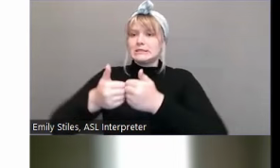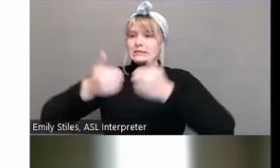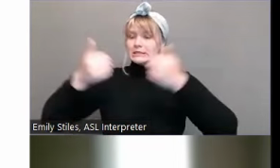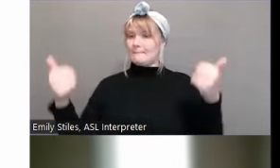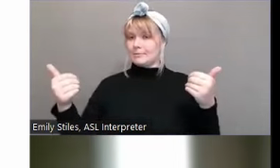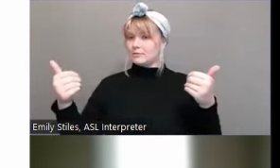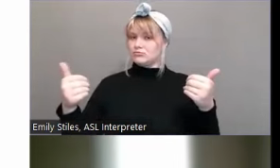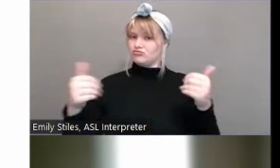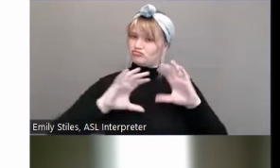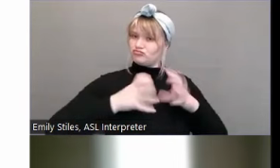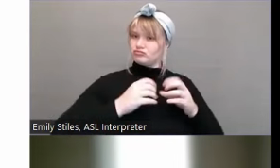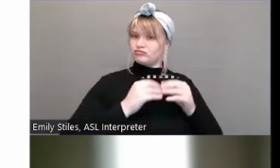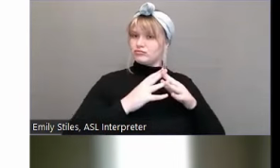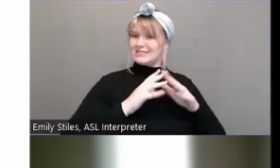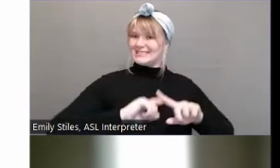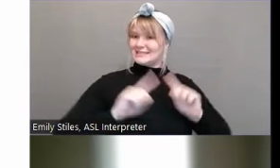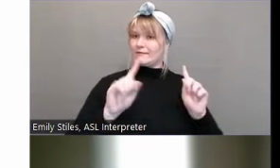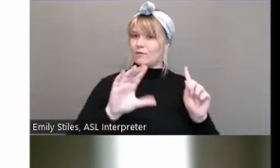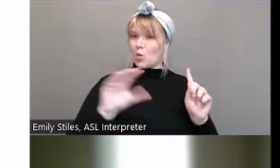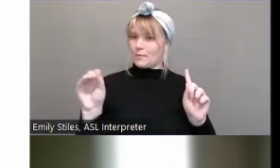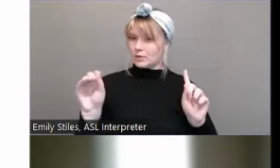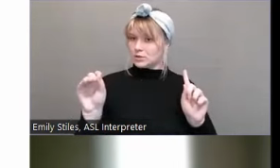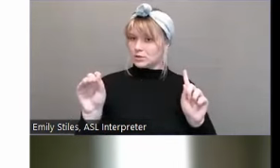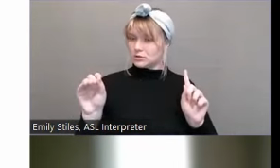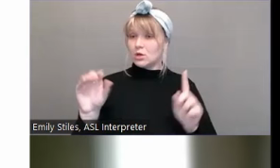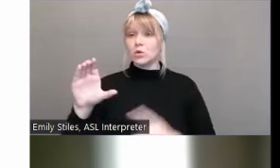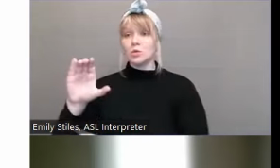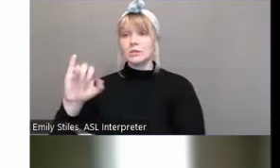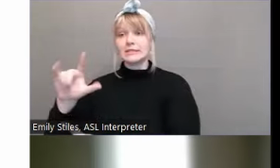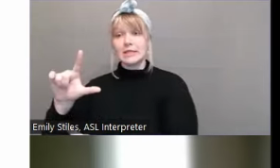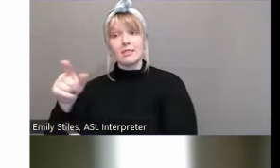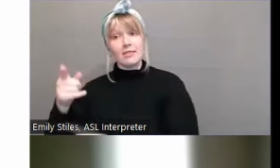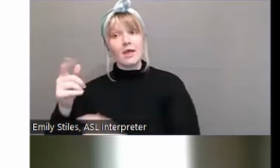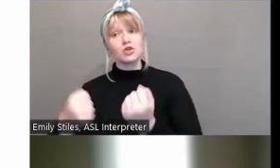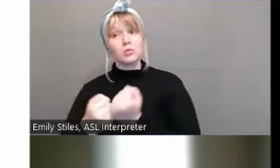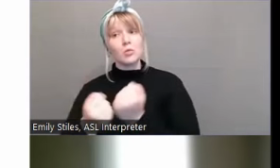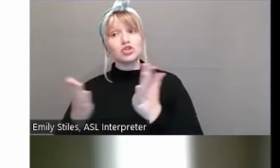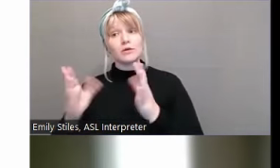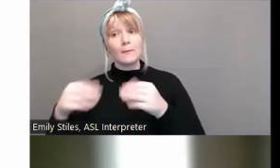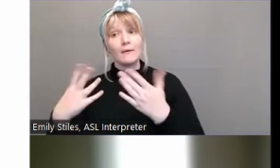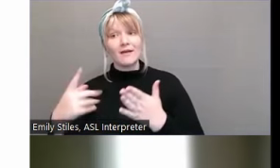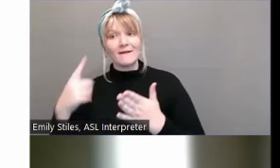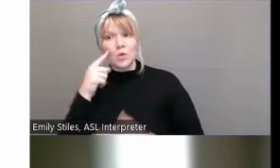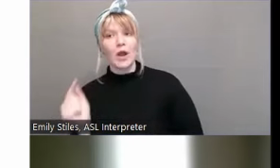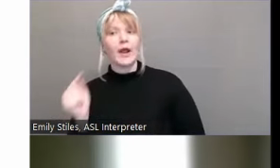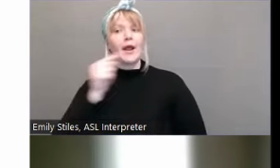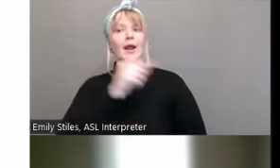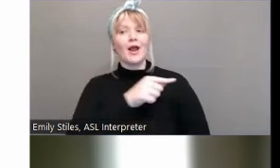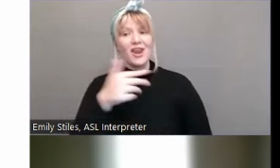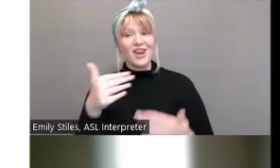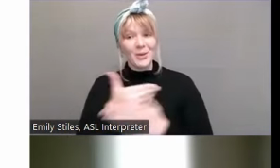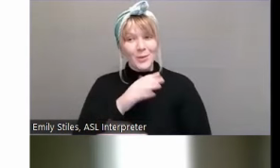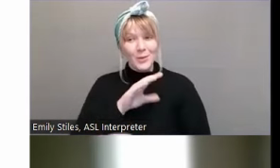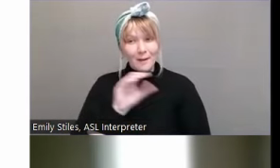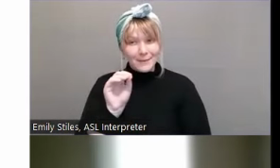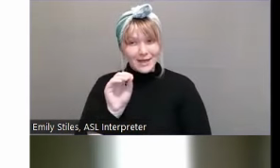CIL is a support service provider and this new corporation in community living would